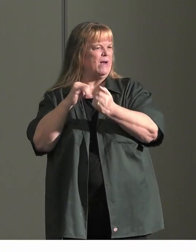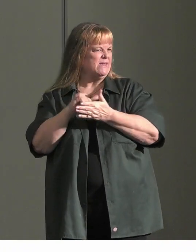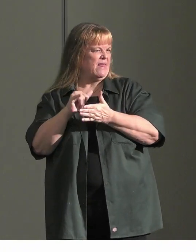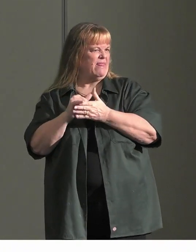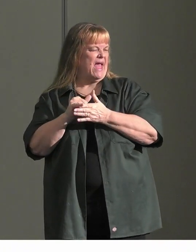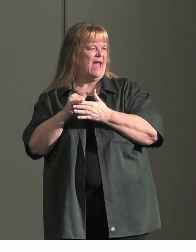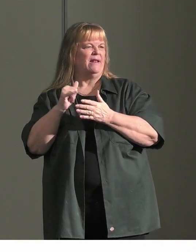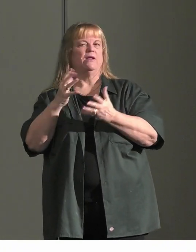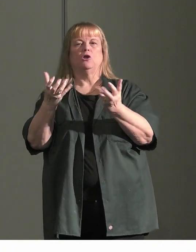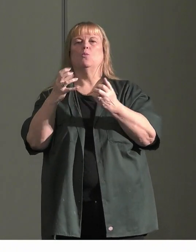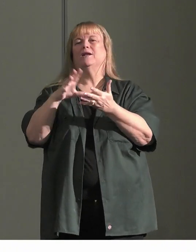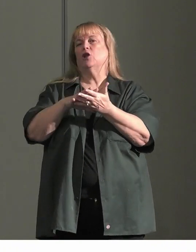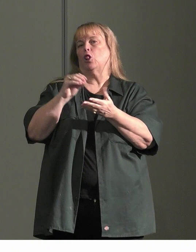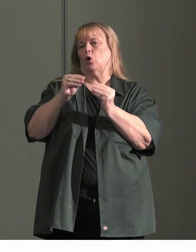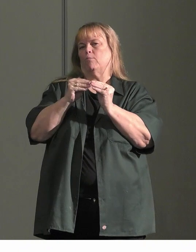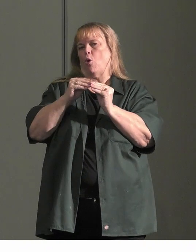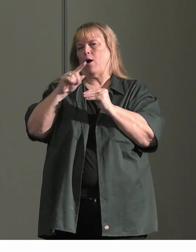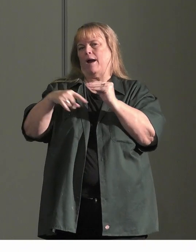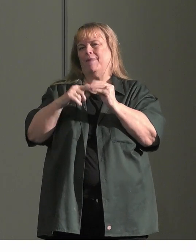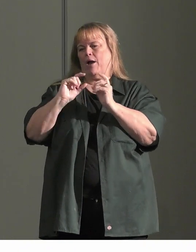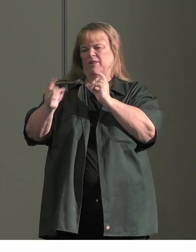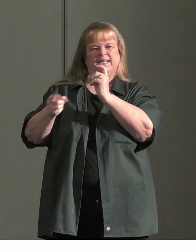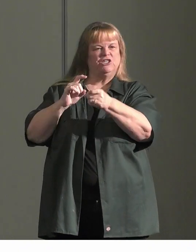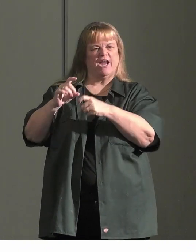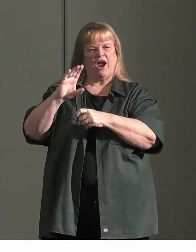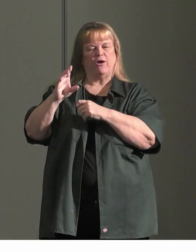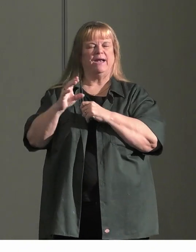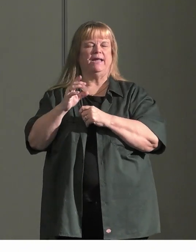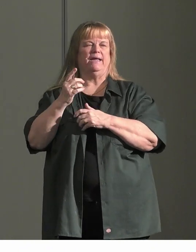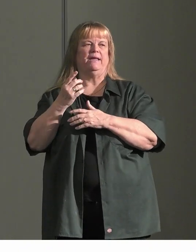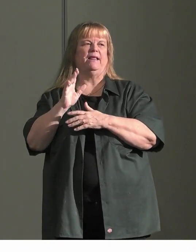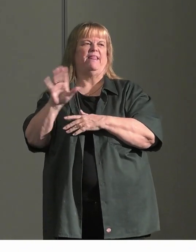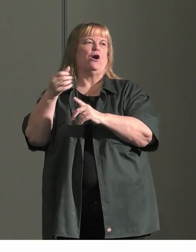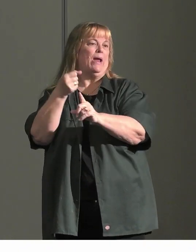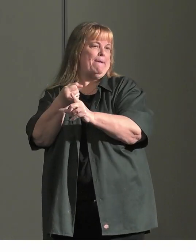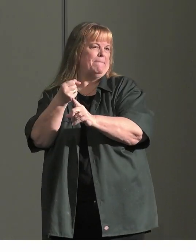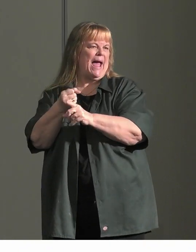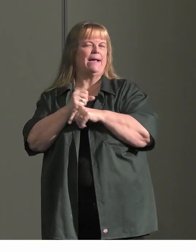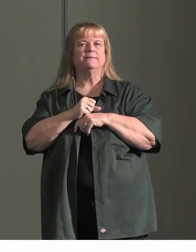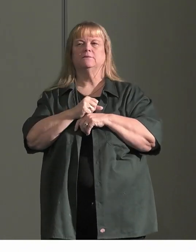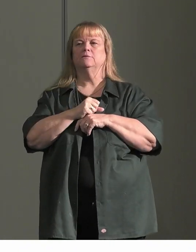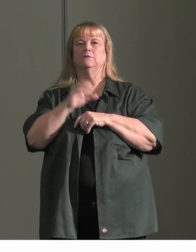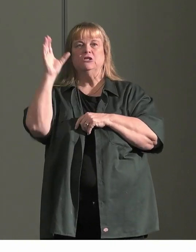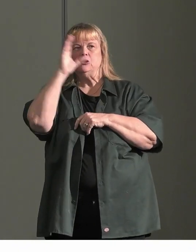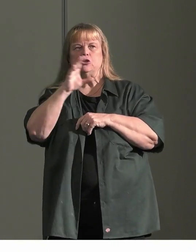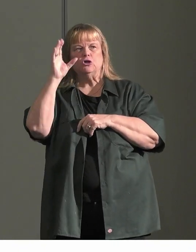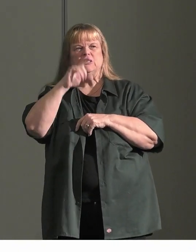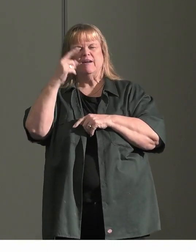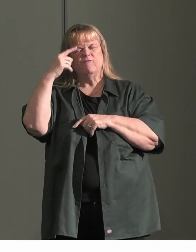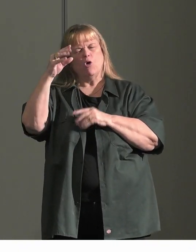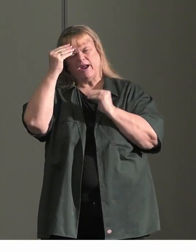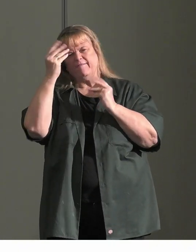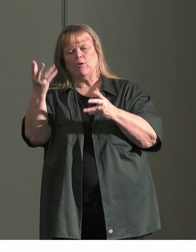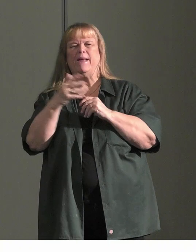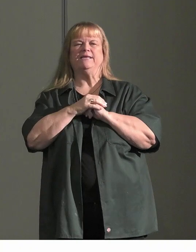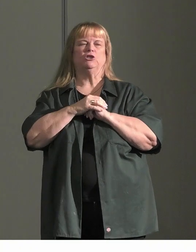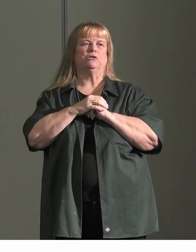you want to learn more about them and understand their impact. Searching for information. Second,